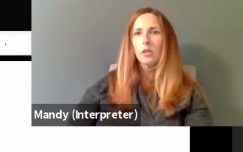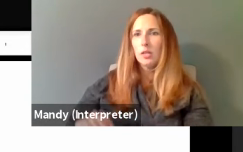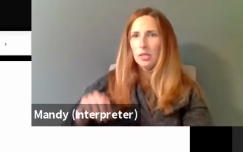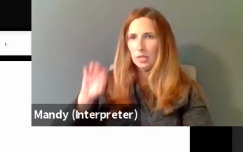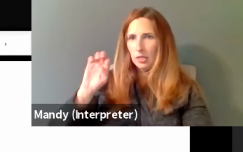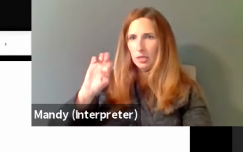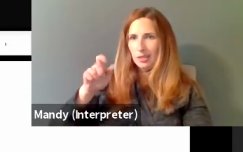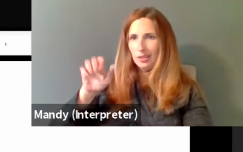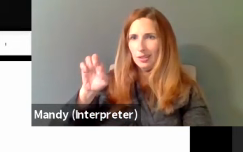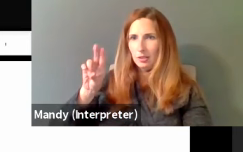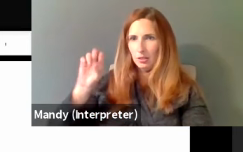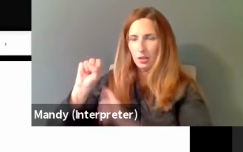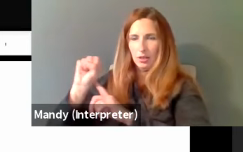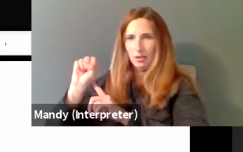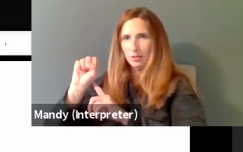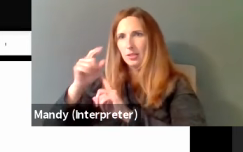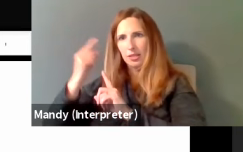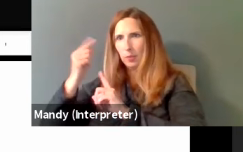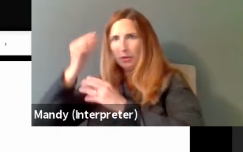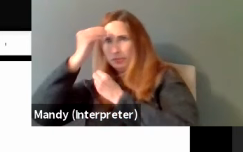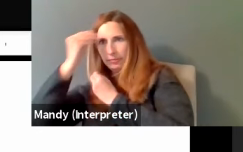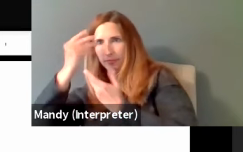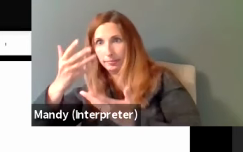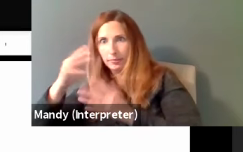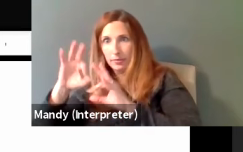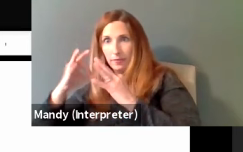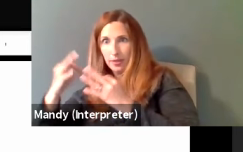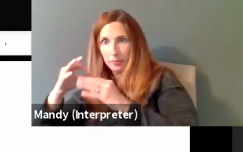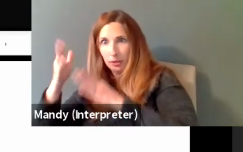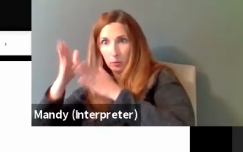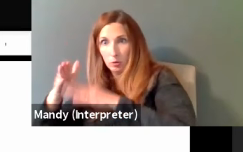and then on arrival, they will use a